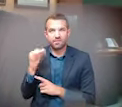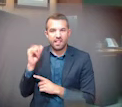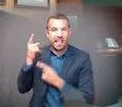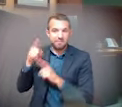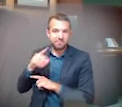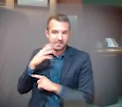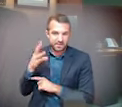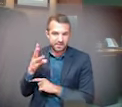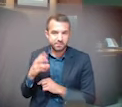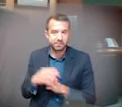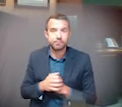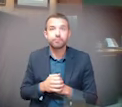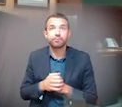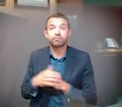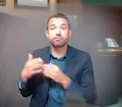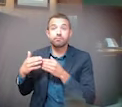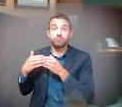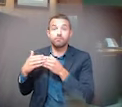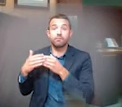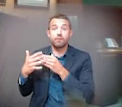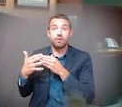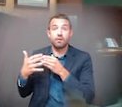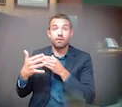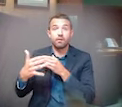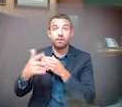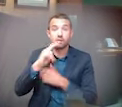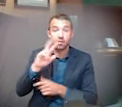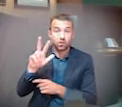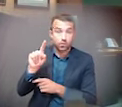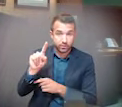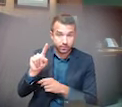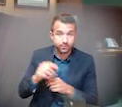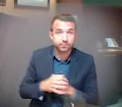when I had a disability really trying to pass.